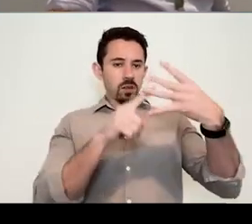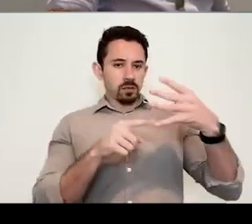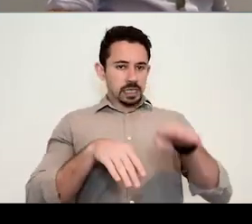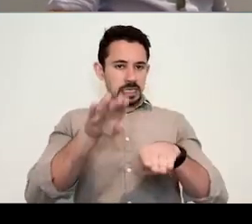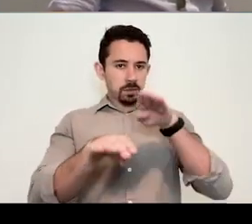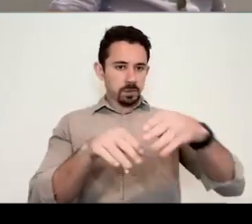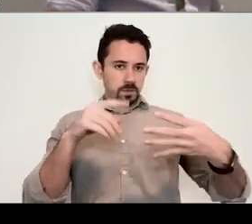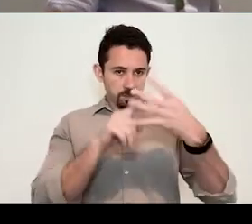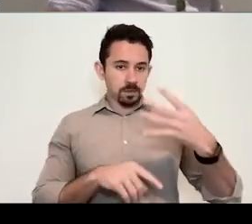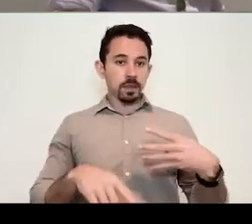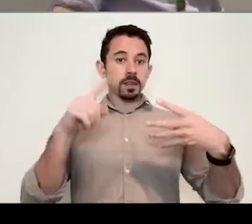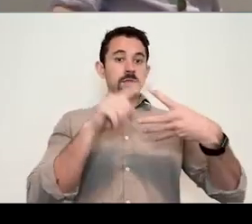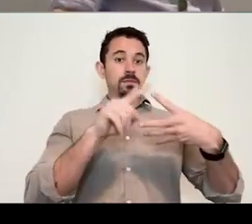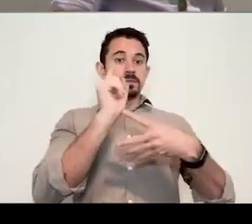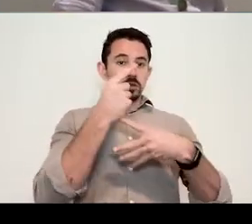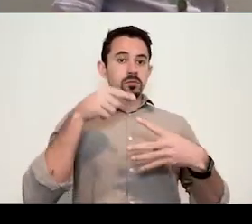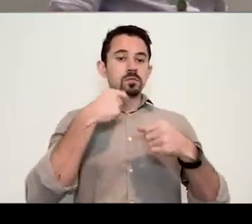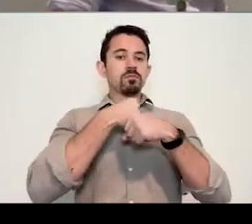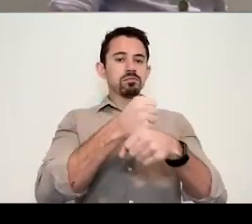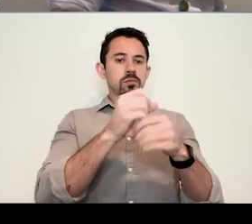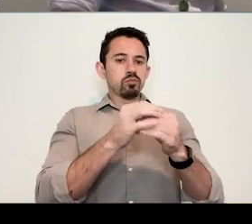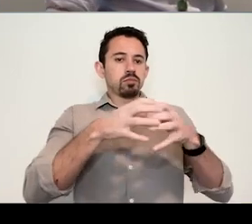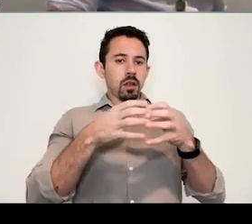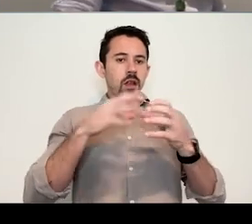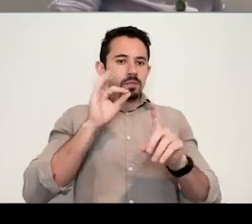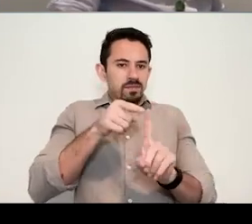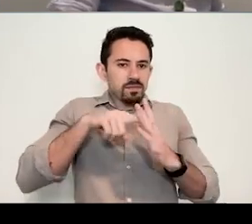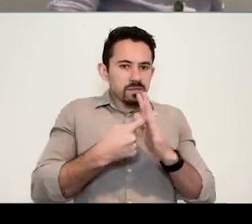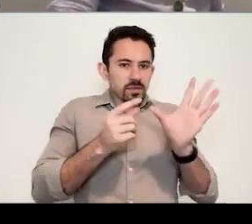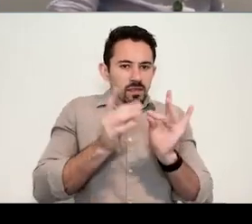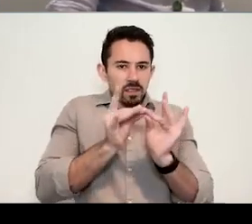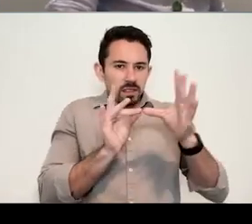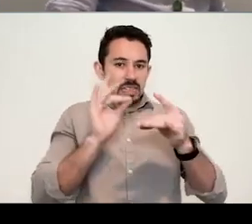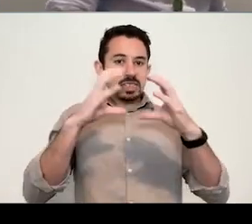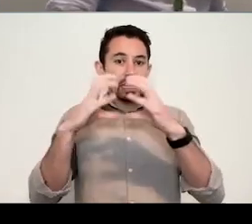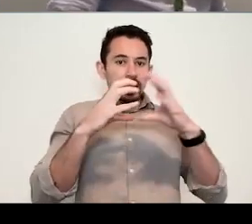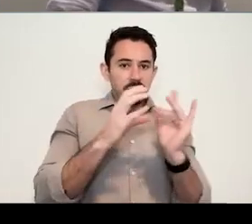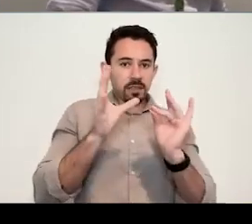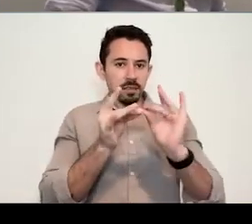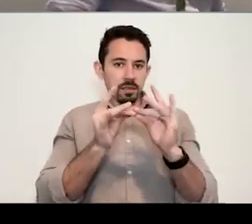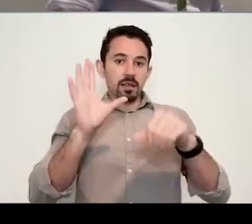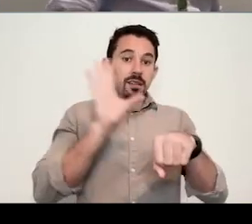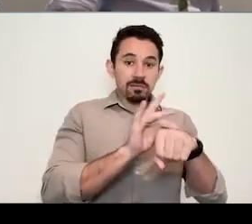steps: The first stage is the formation of an initial aggregate of cells either by adhesion